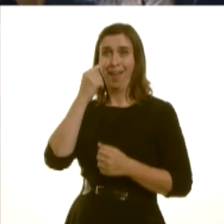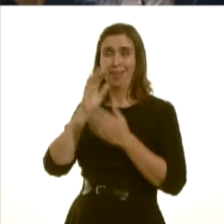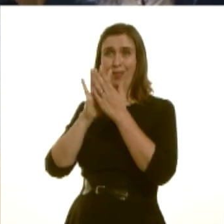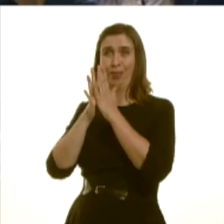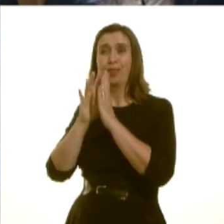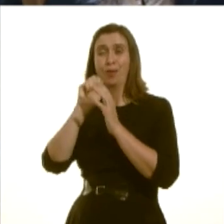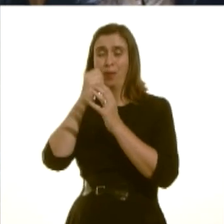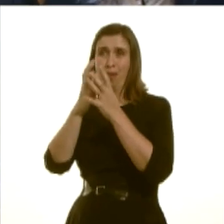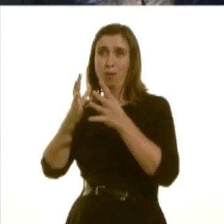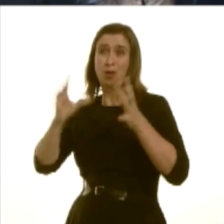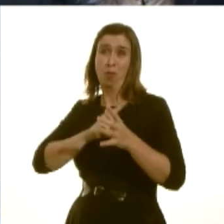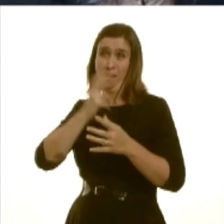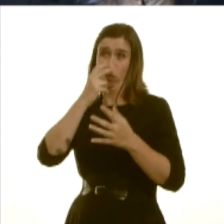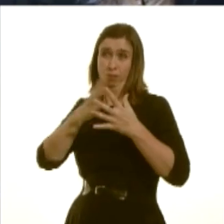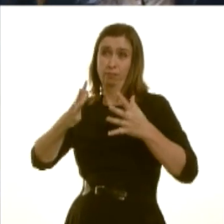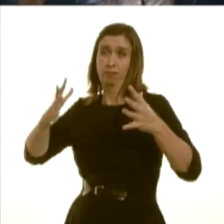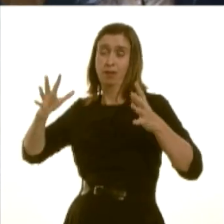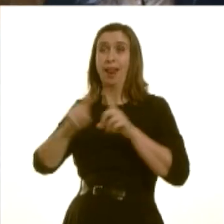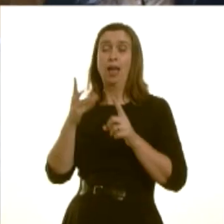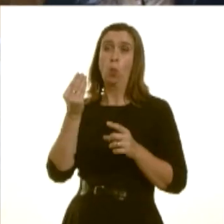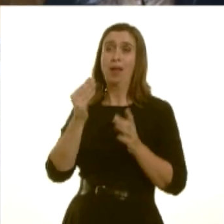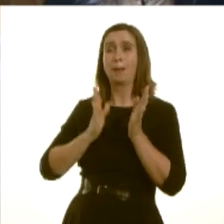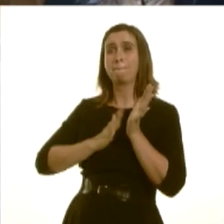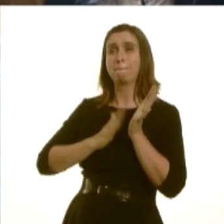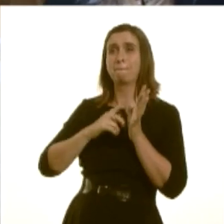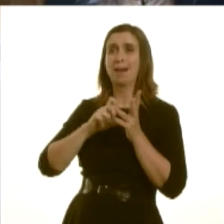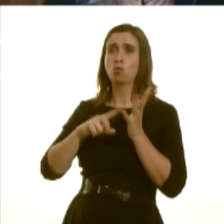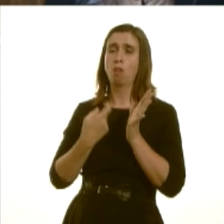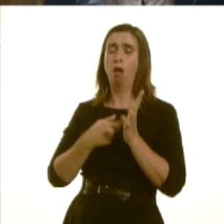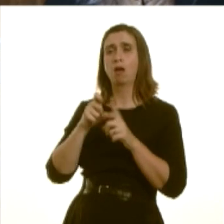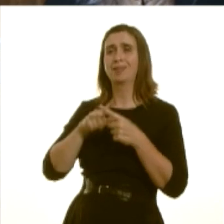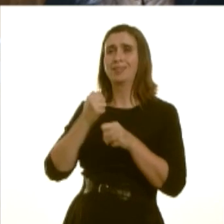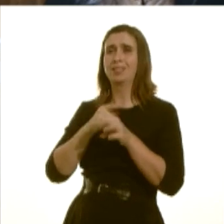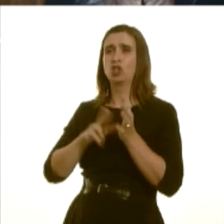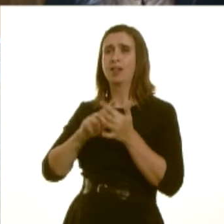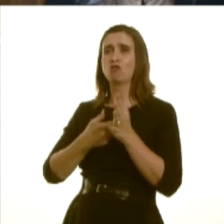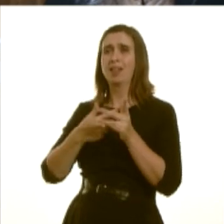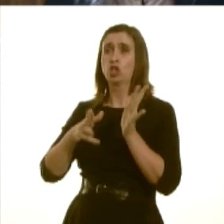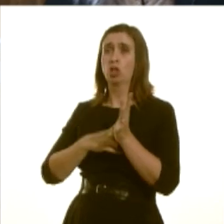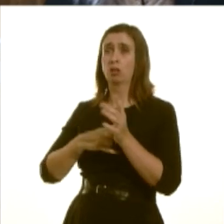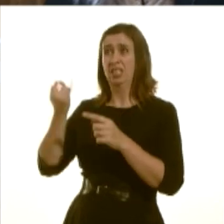However, if you look at wet macular degeneration, six years ago, there was effectively no treatment;